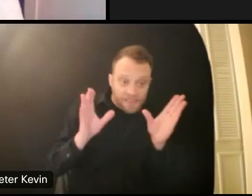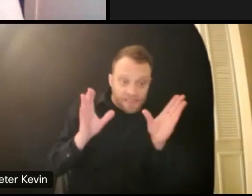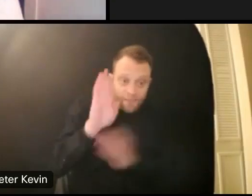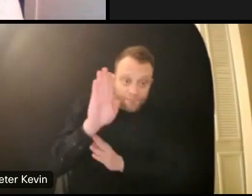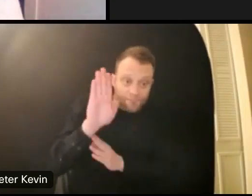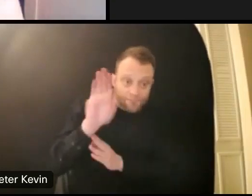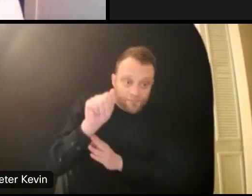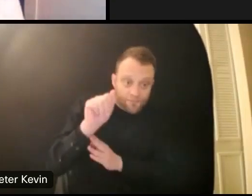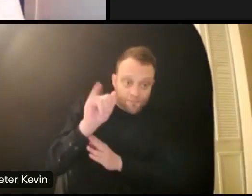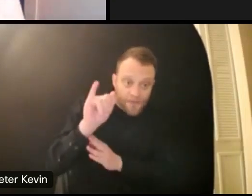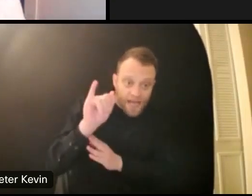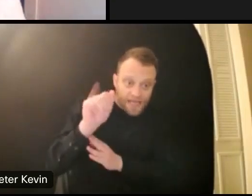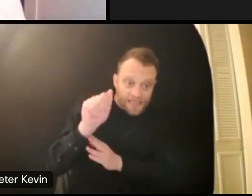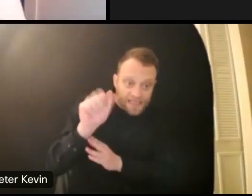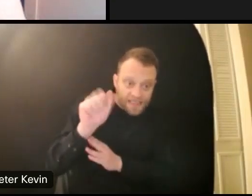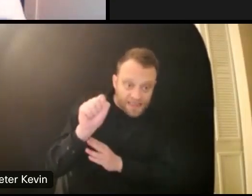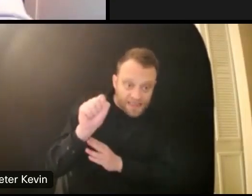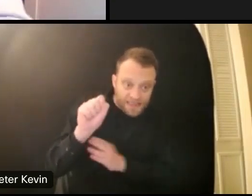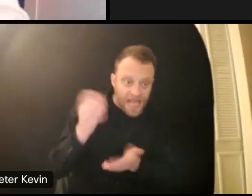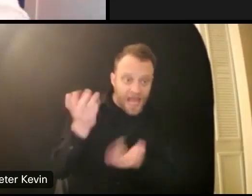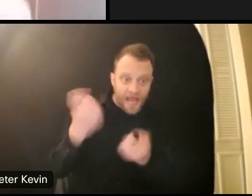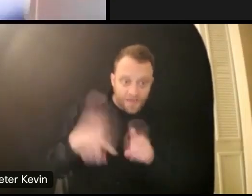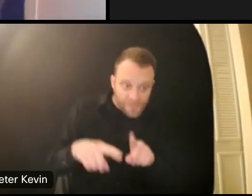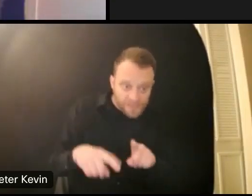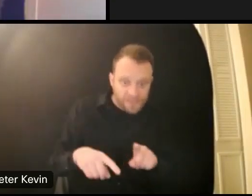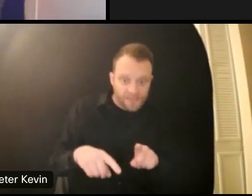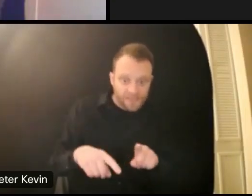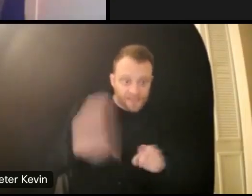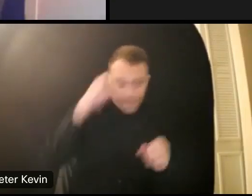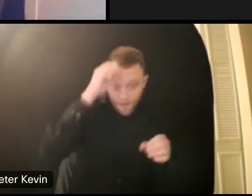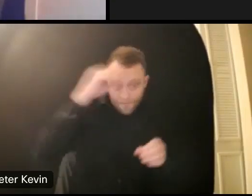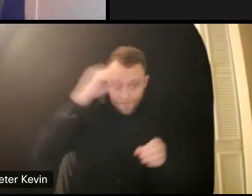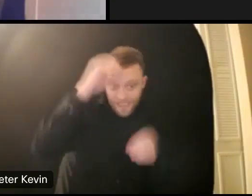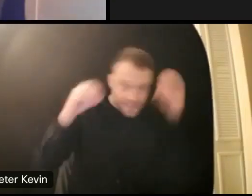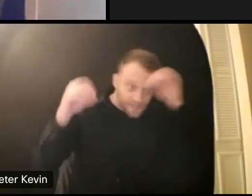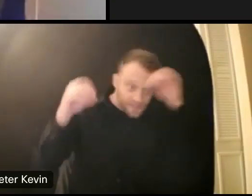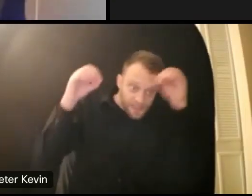I think, that there are some communities here in Washington that are accustomed to getting